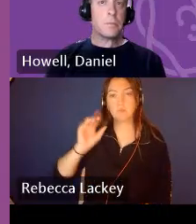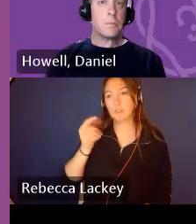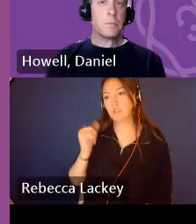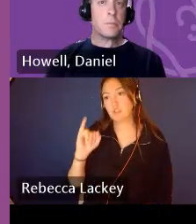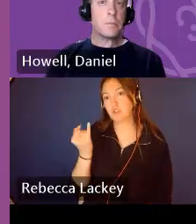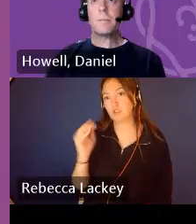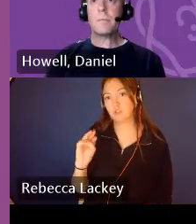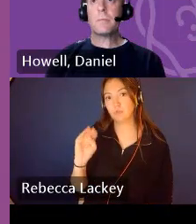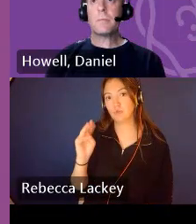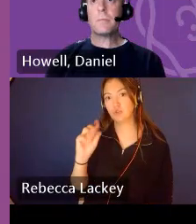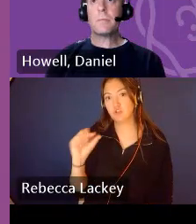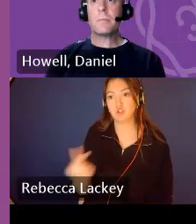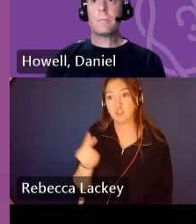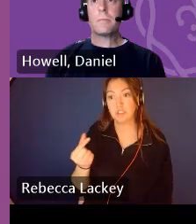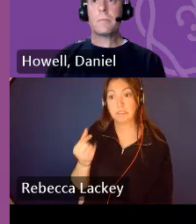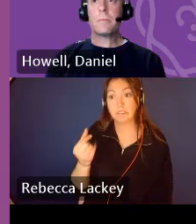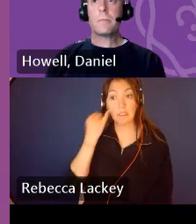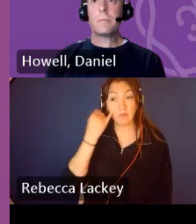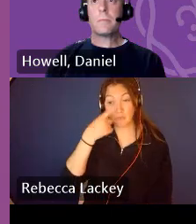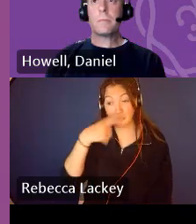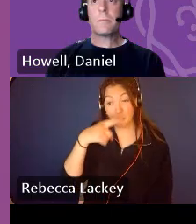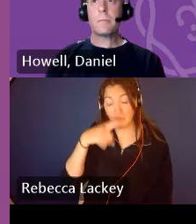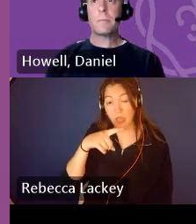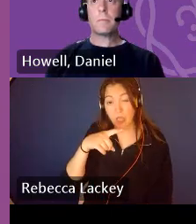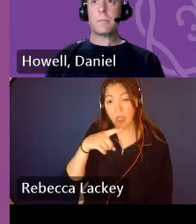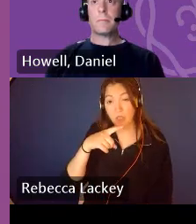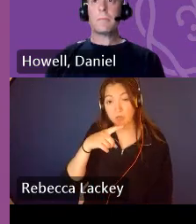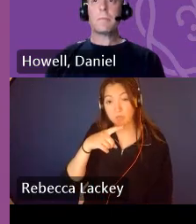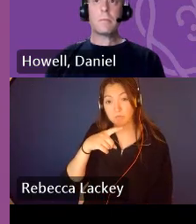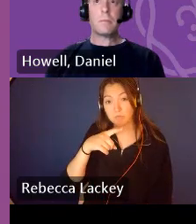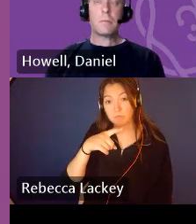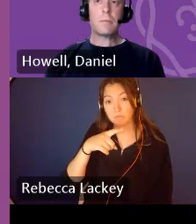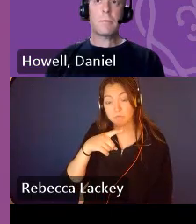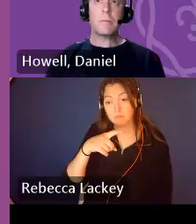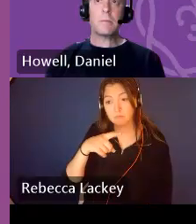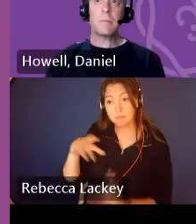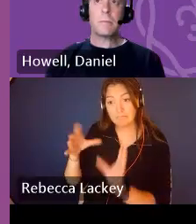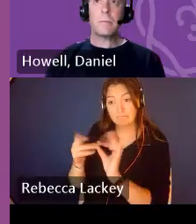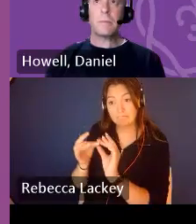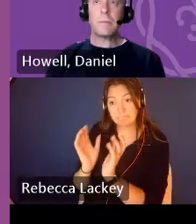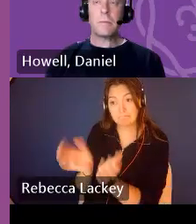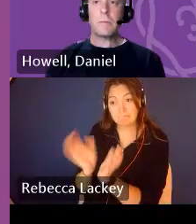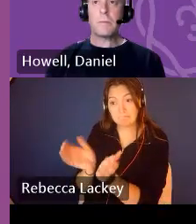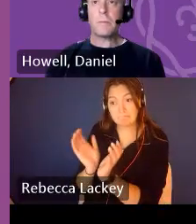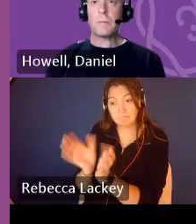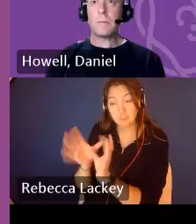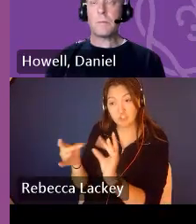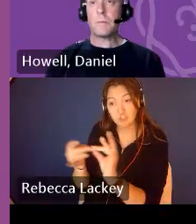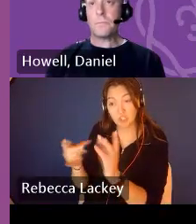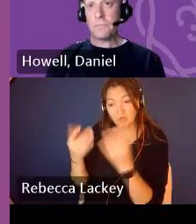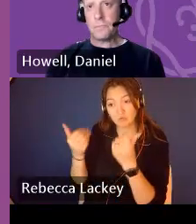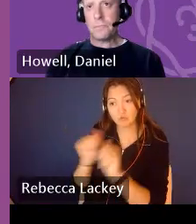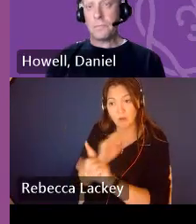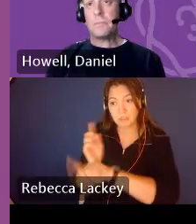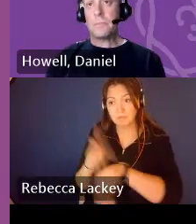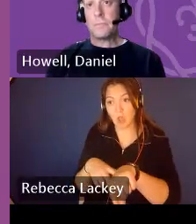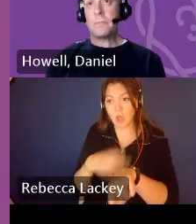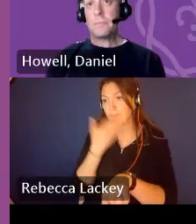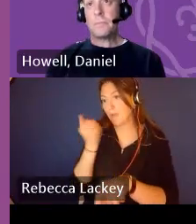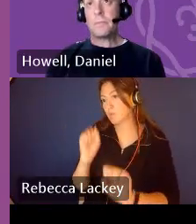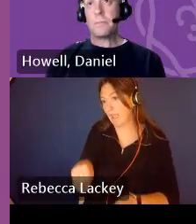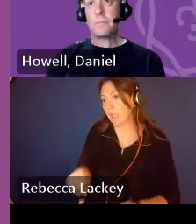G. If you could um put your question in the chat, Jim, and we'll try and respond as best we can.